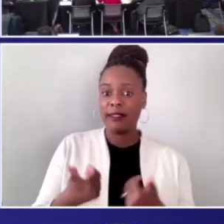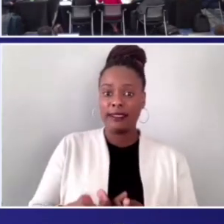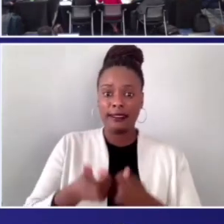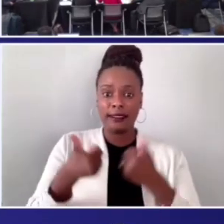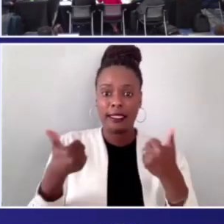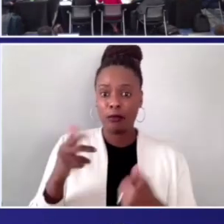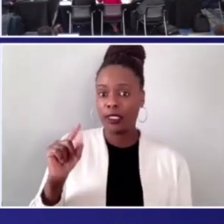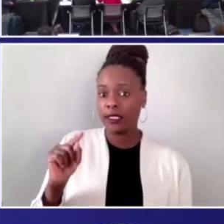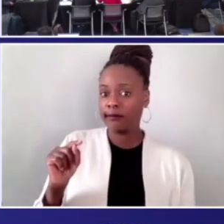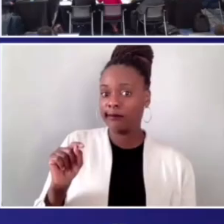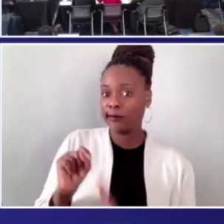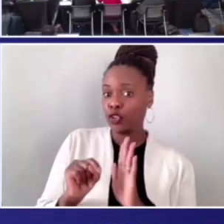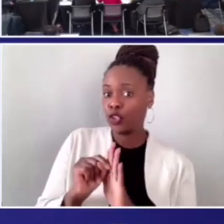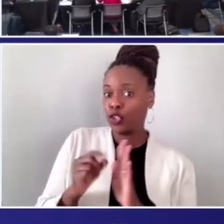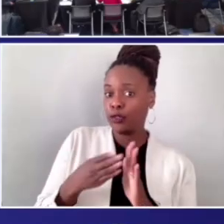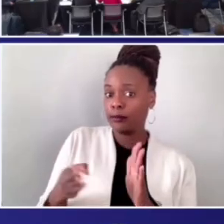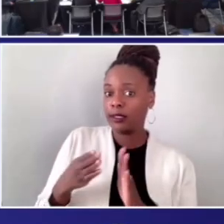based upon entering that repayment?